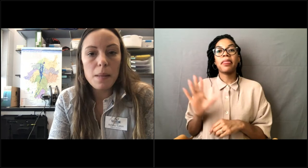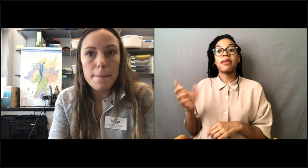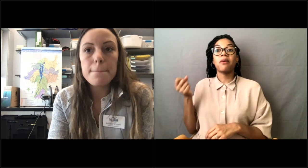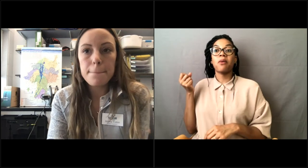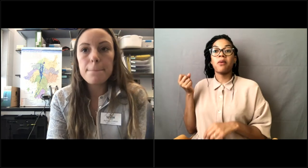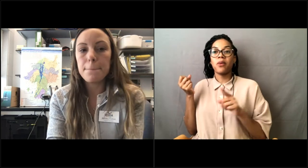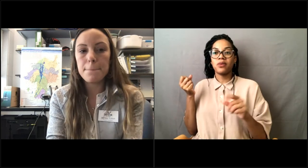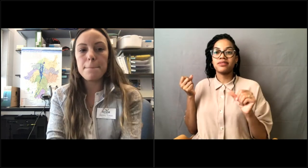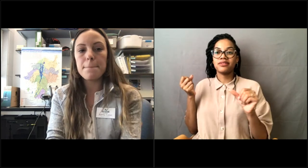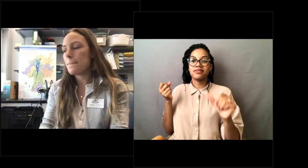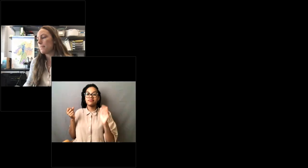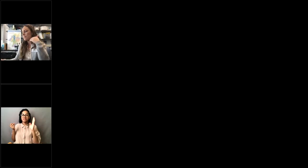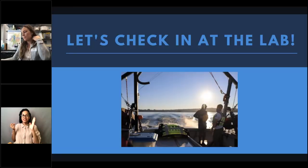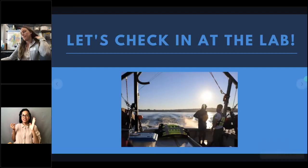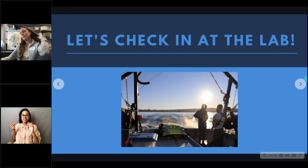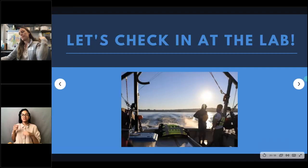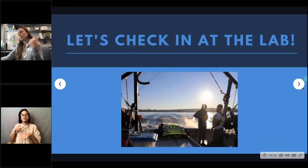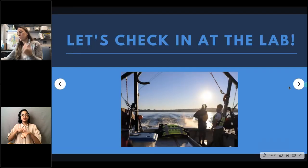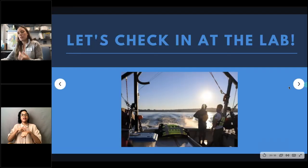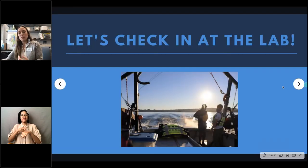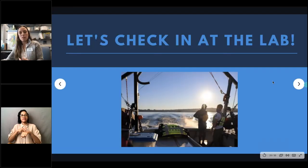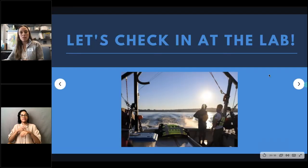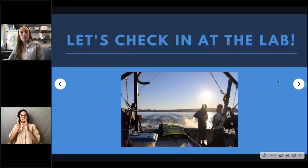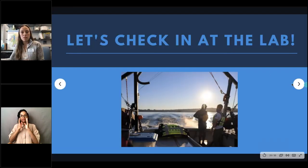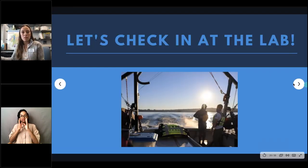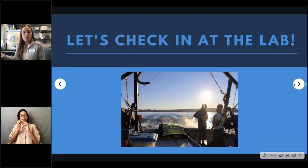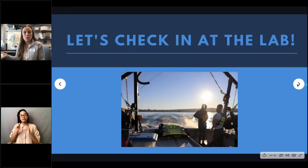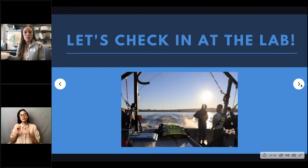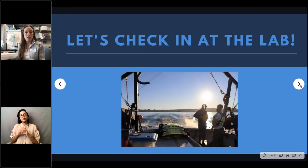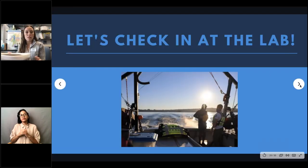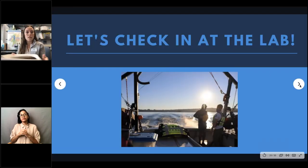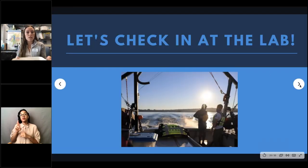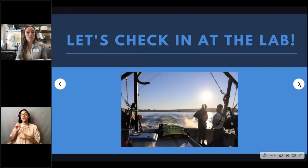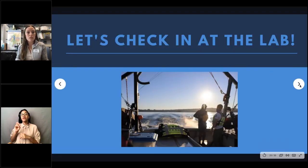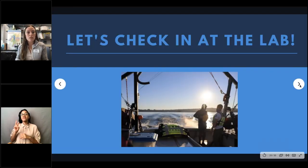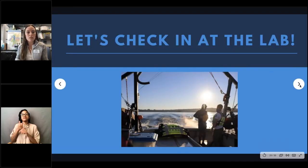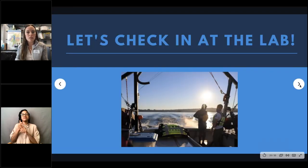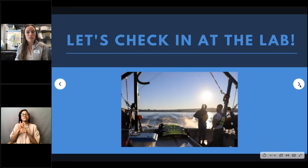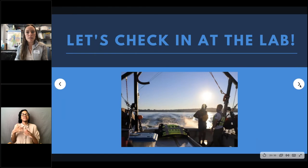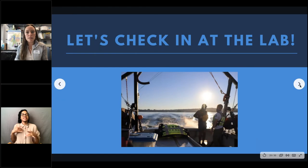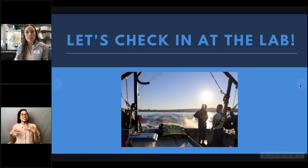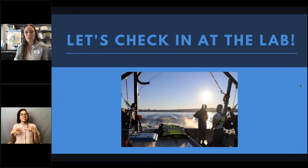and I want to be cognizant of time, but the ROV is very exciting. And actually one question, I lied.